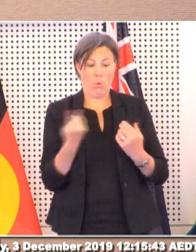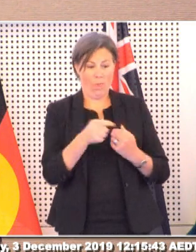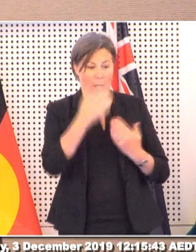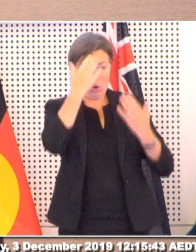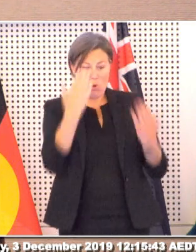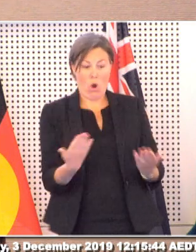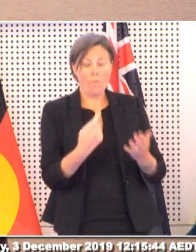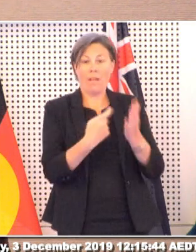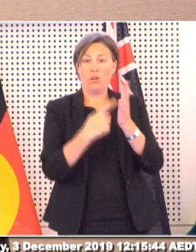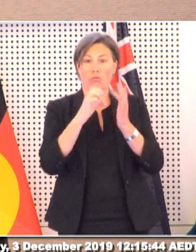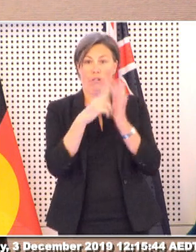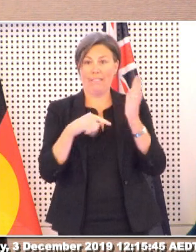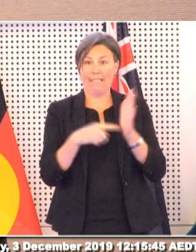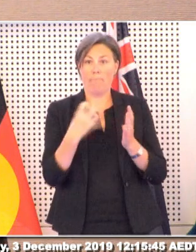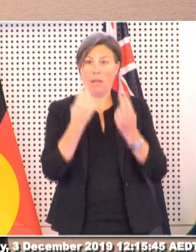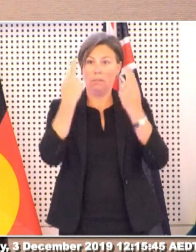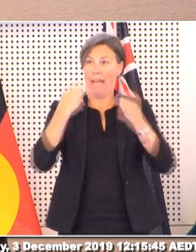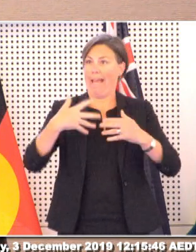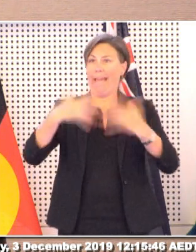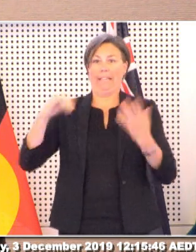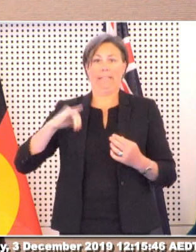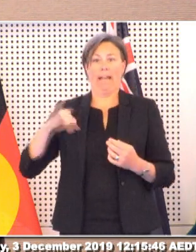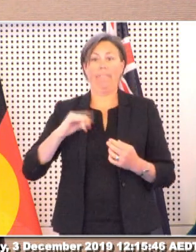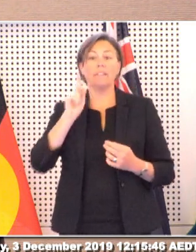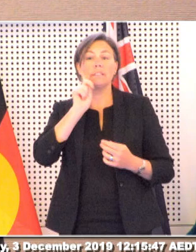We heard yesterday from one of the parents who gave evidence about the number of